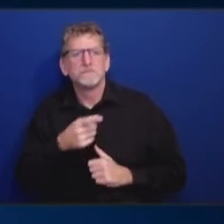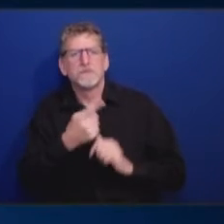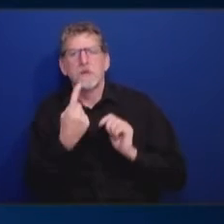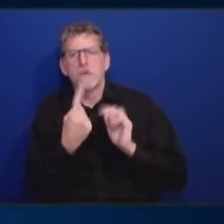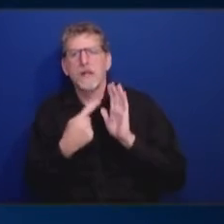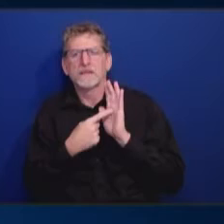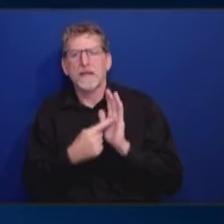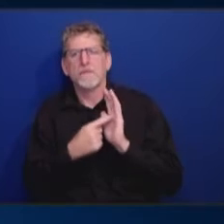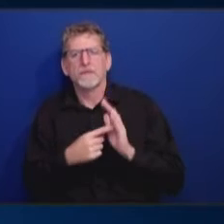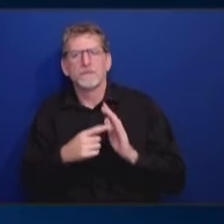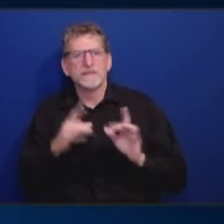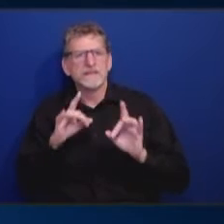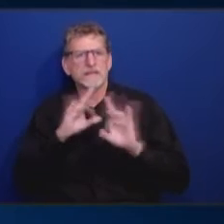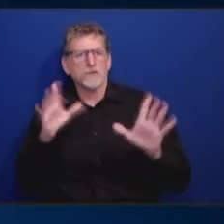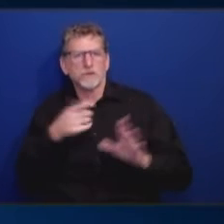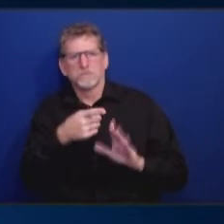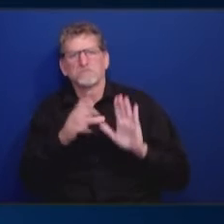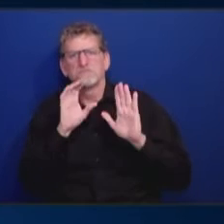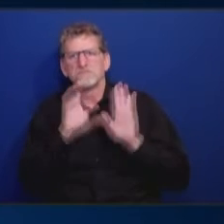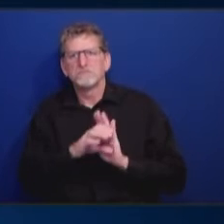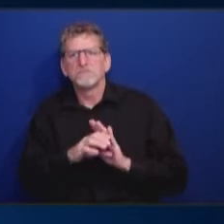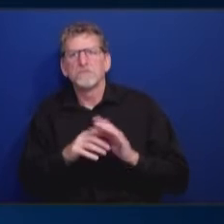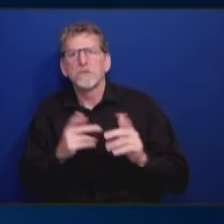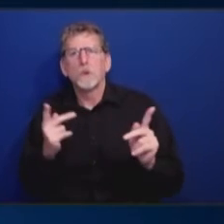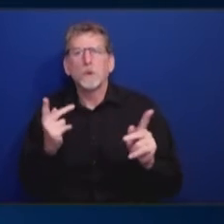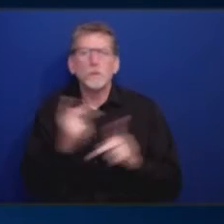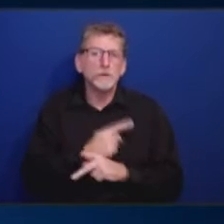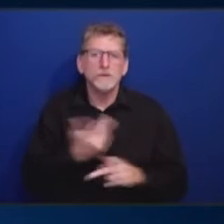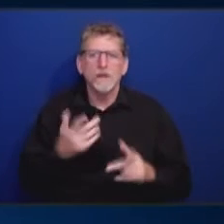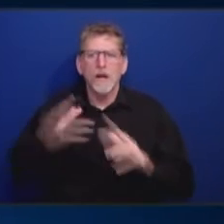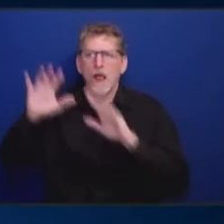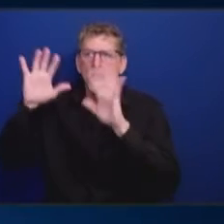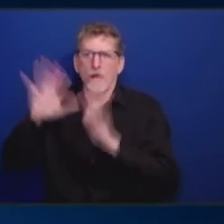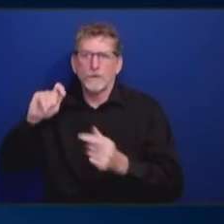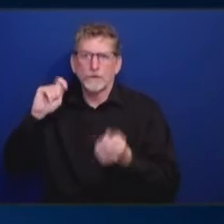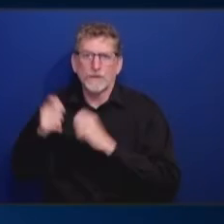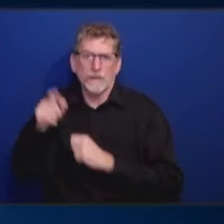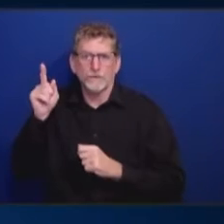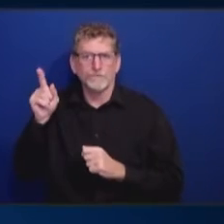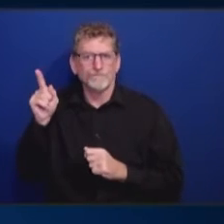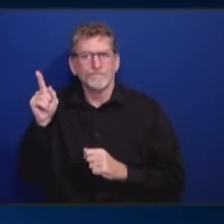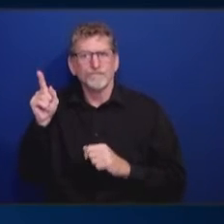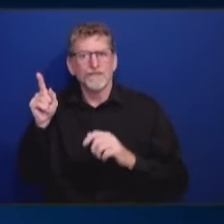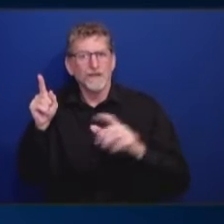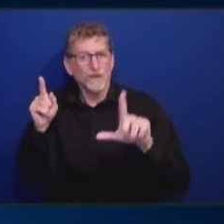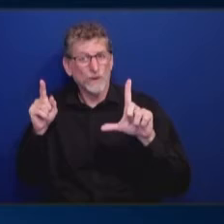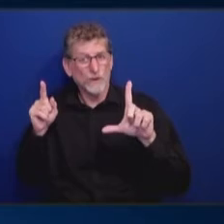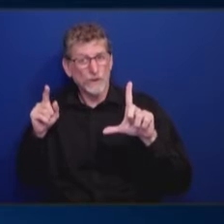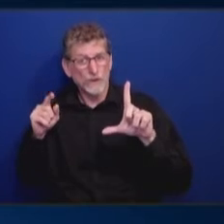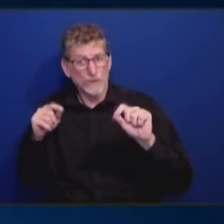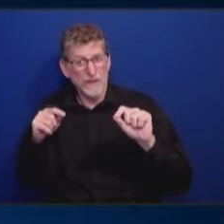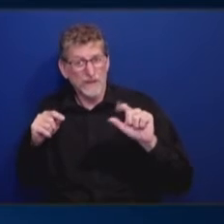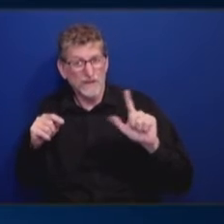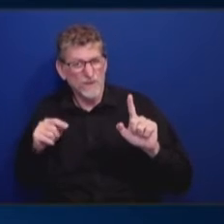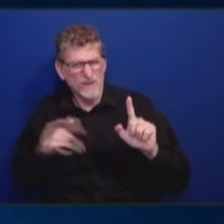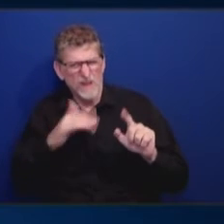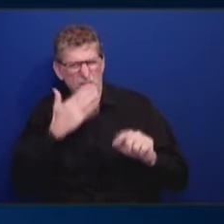Of course, 2021 was a bad year for the country. And this is just a map that came out recently from NOAA,